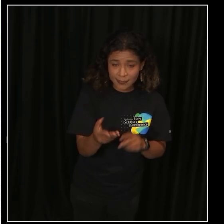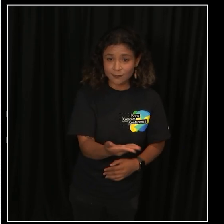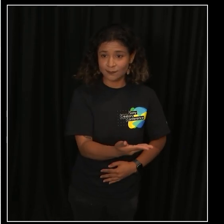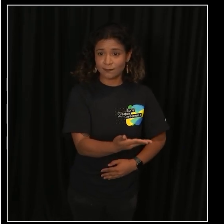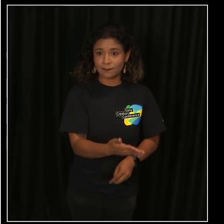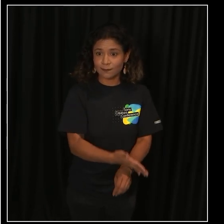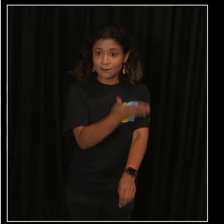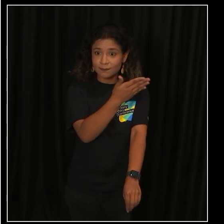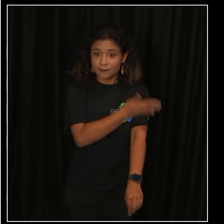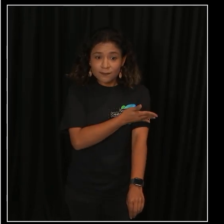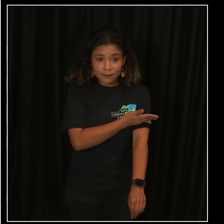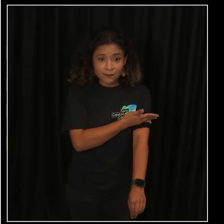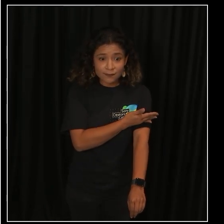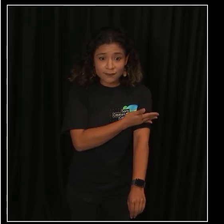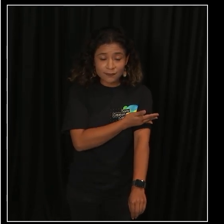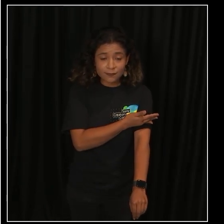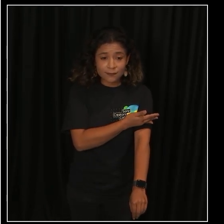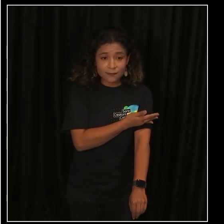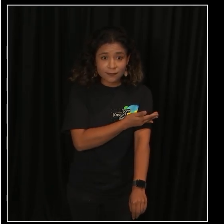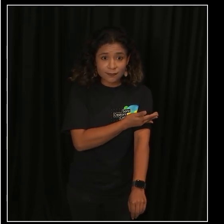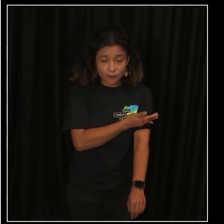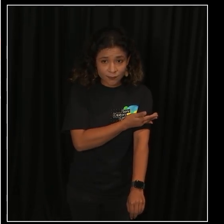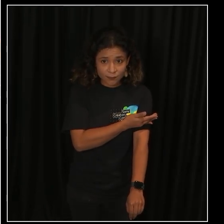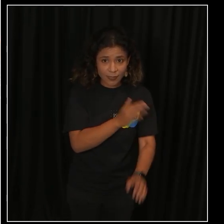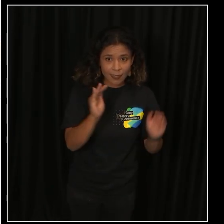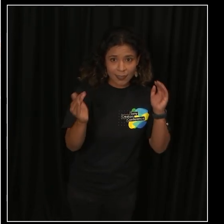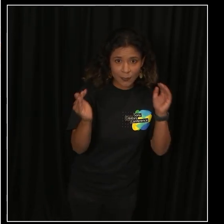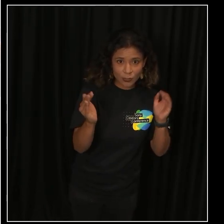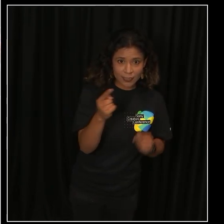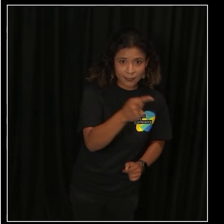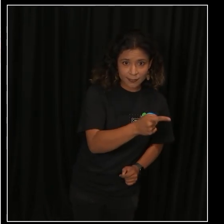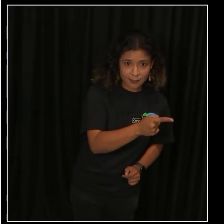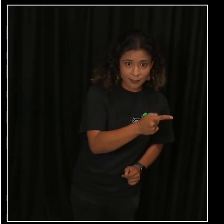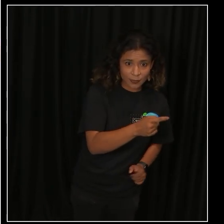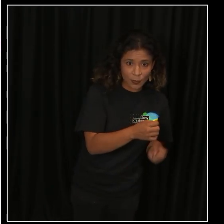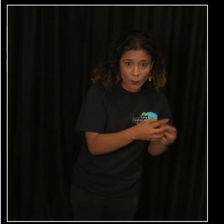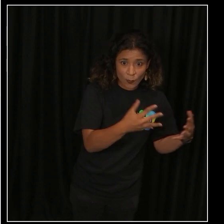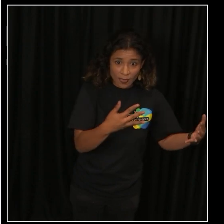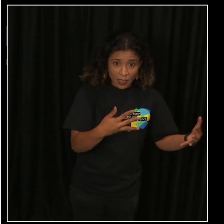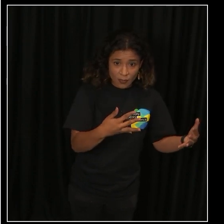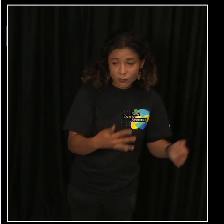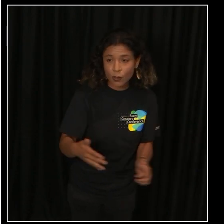Here is a comparison, as you can see, with ray tracing local reflections features added